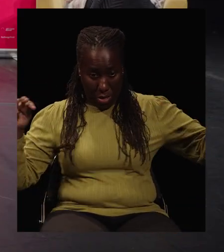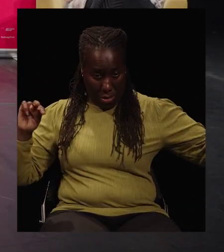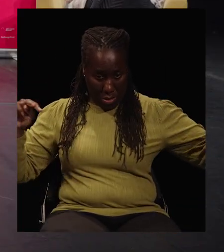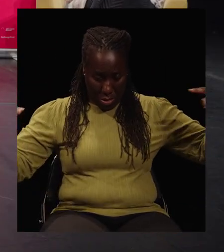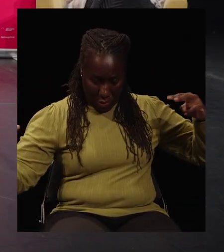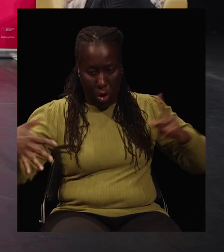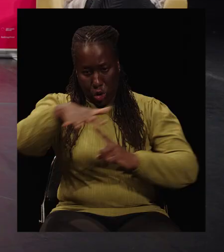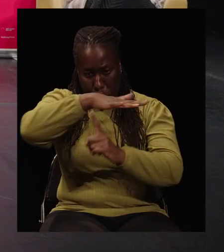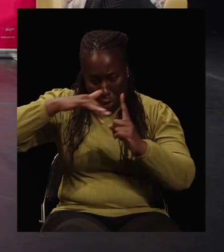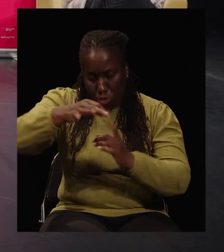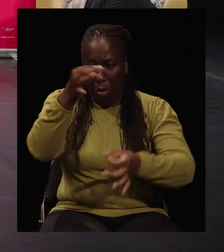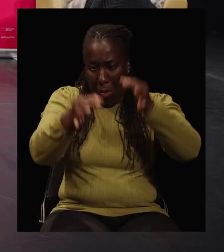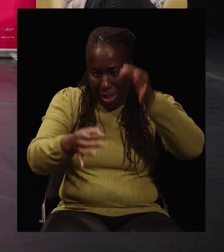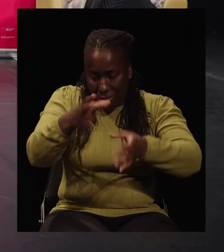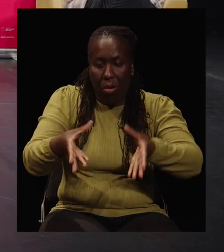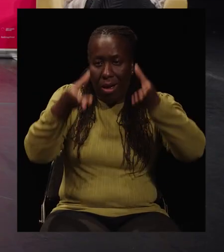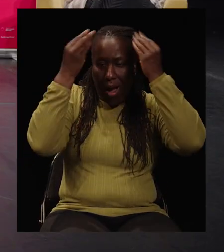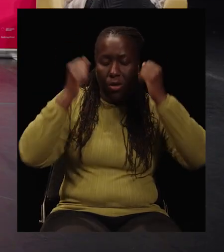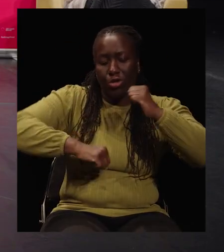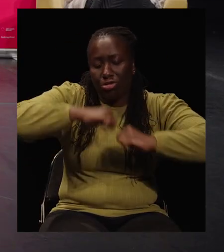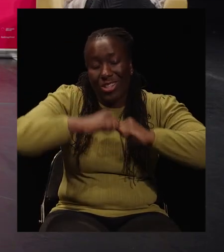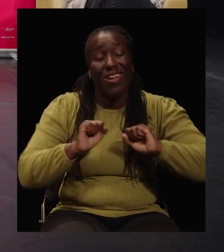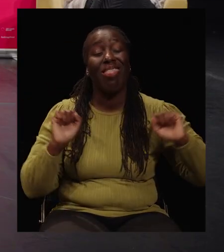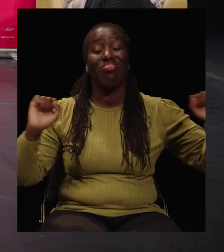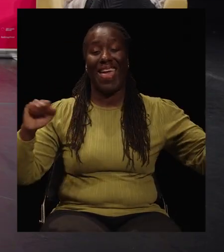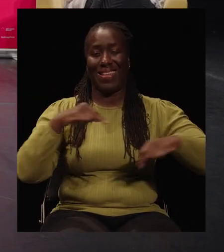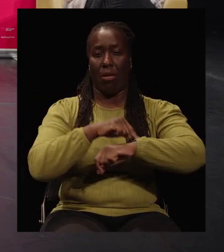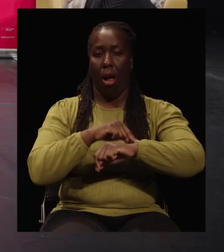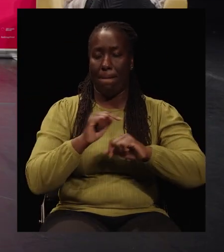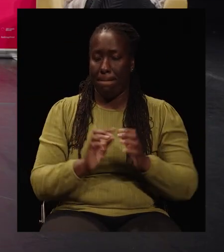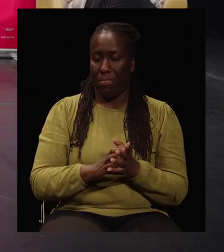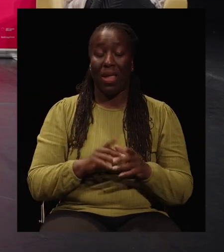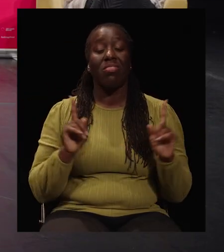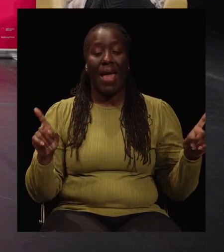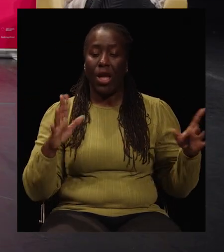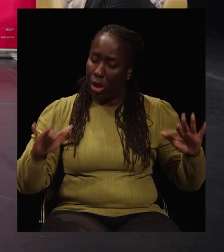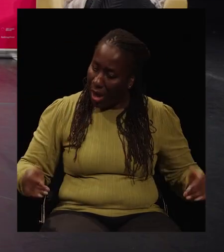and educational kind of structures of that time that they were able to grow their pathway